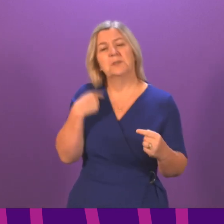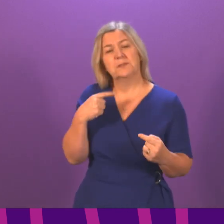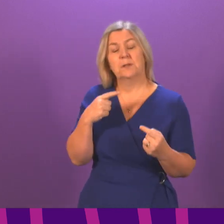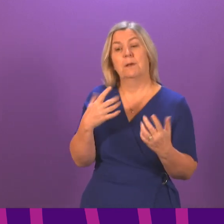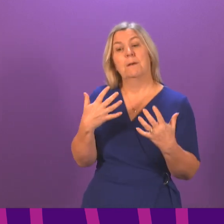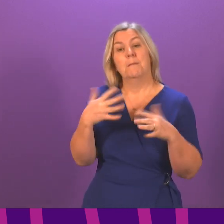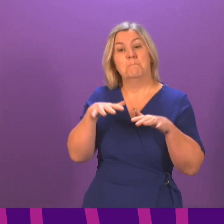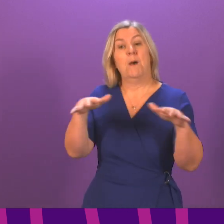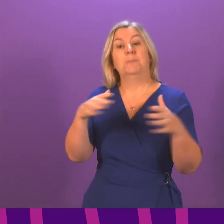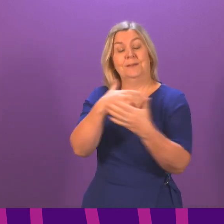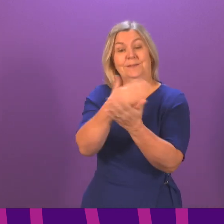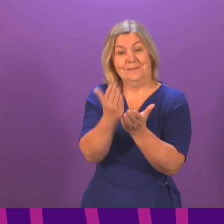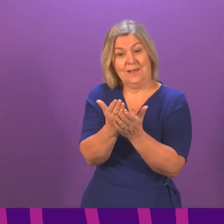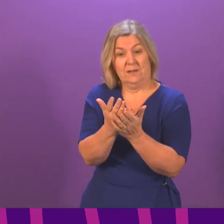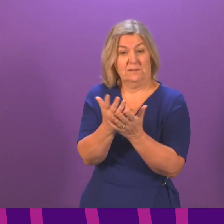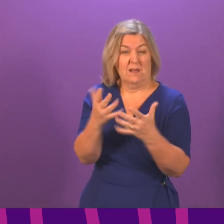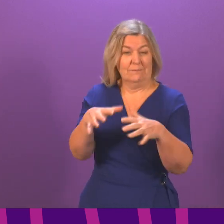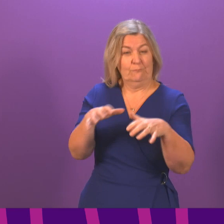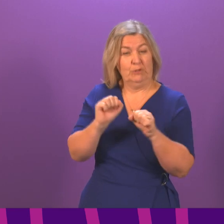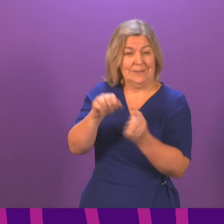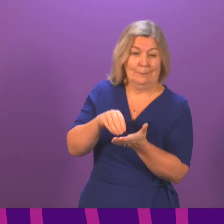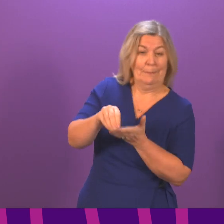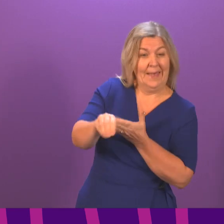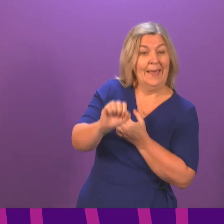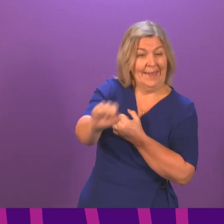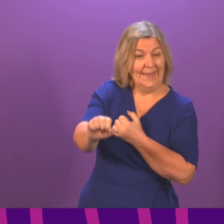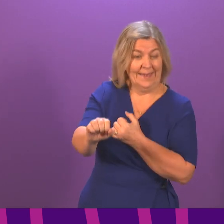scrap the proposed increase in the national minimum wage. It has also failed to extend